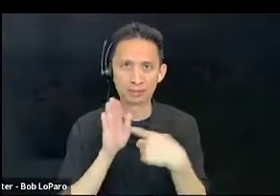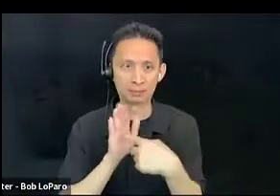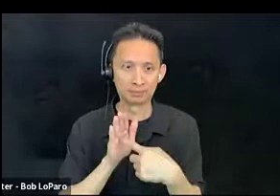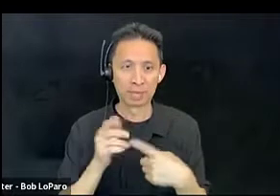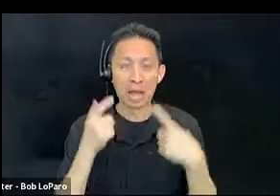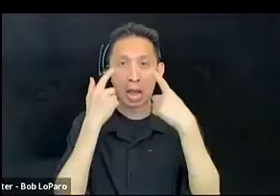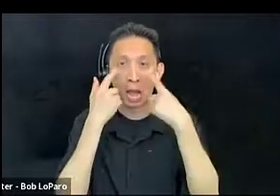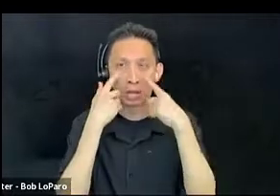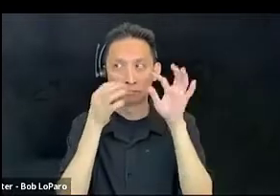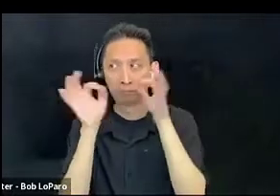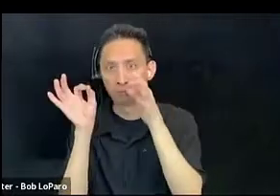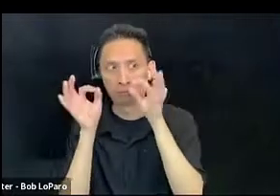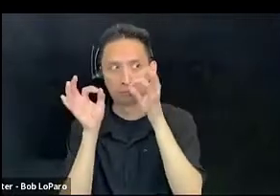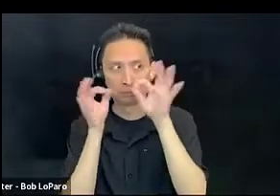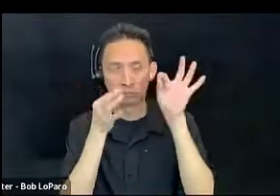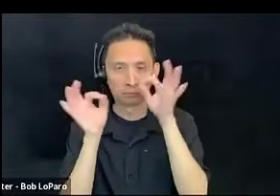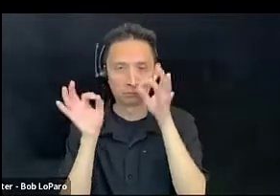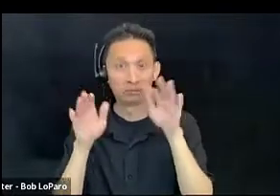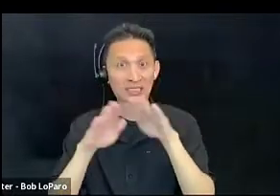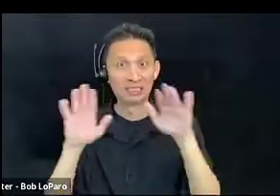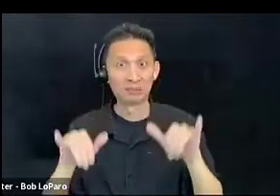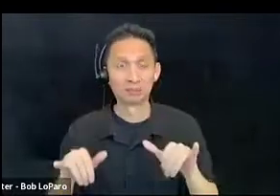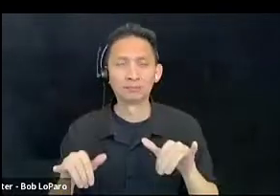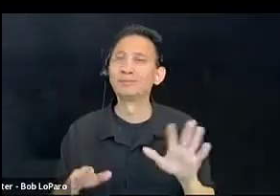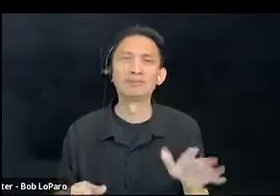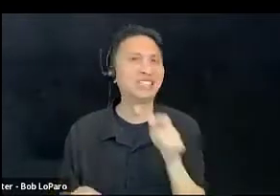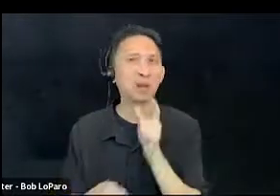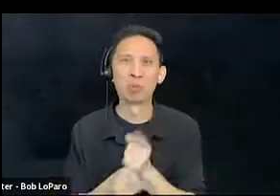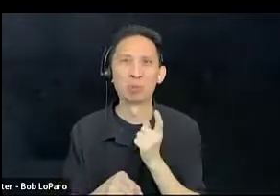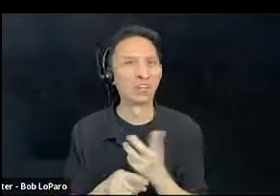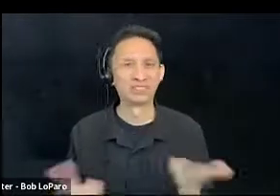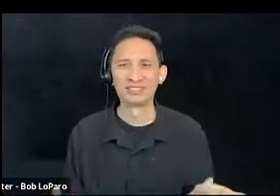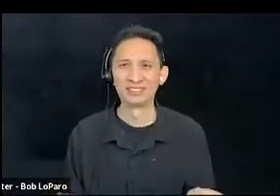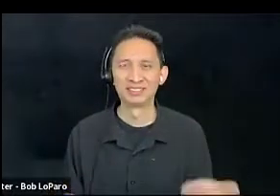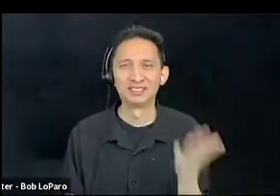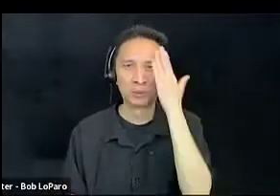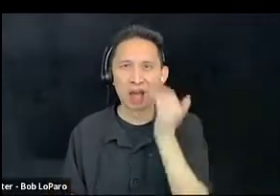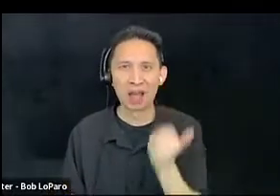for a student in phase one. And the reason for that is that in phase one,